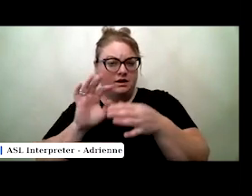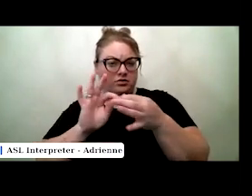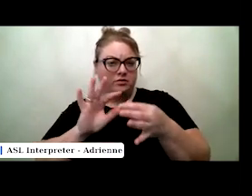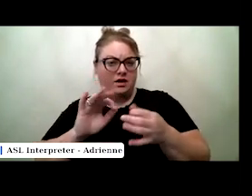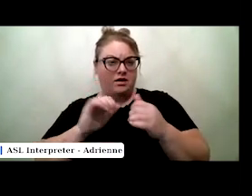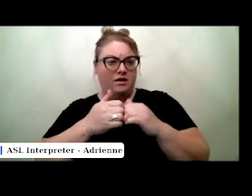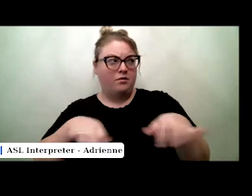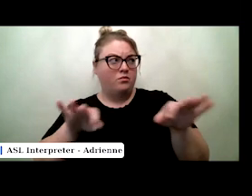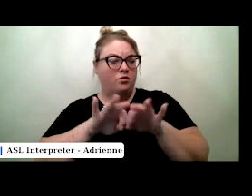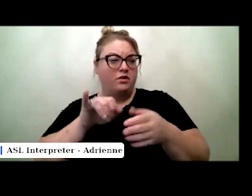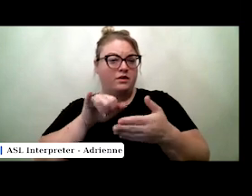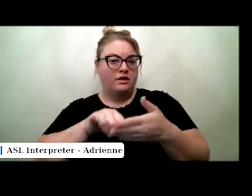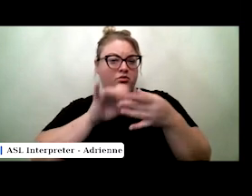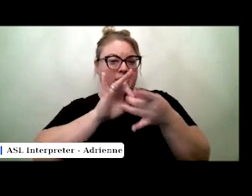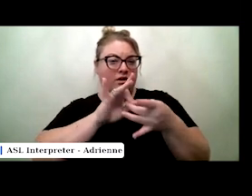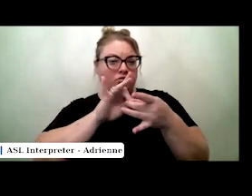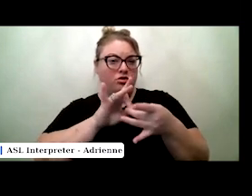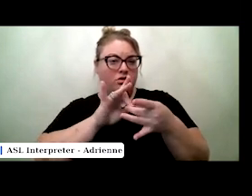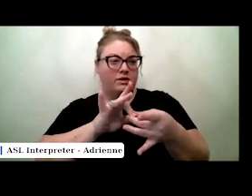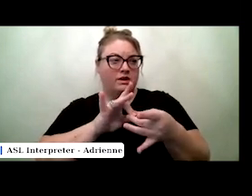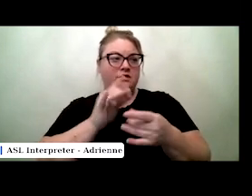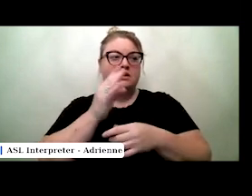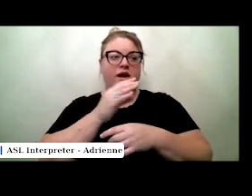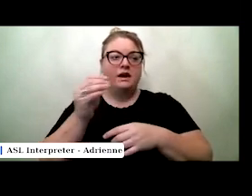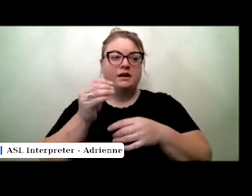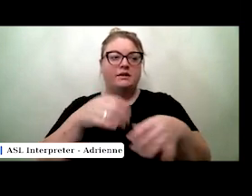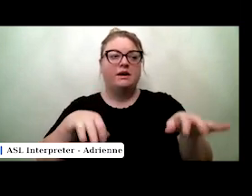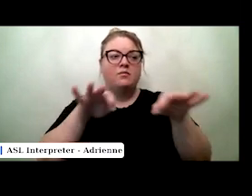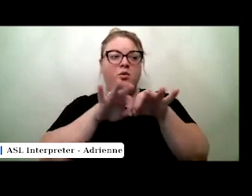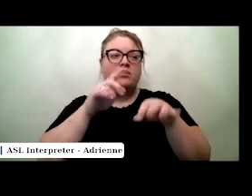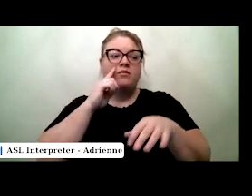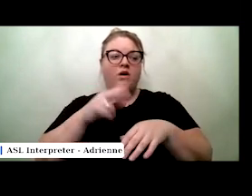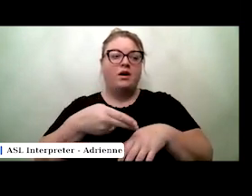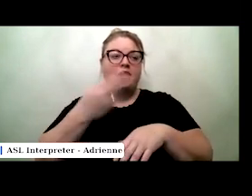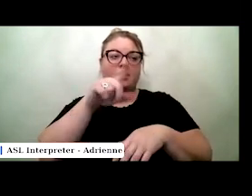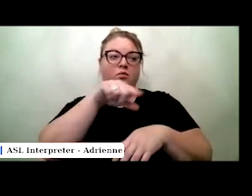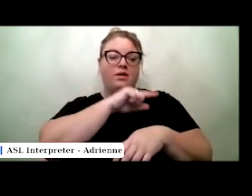Relationship is, and the and the importance of a high quality match.